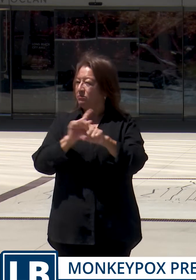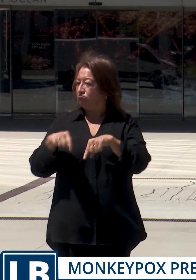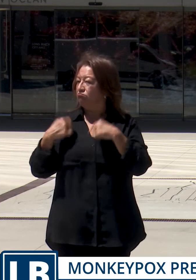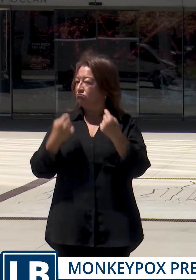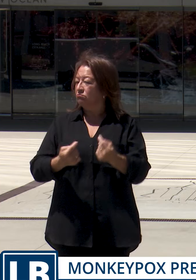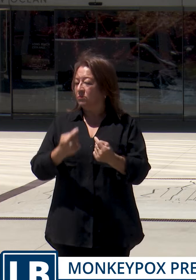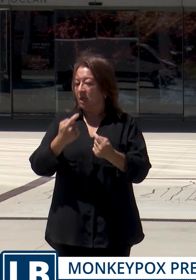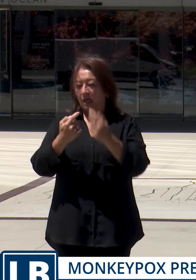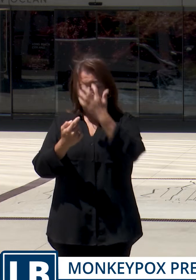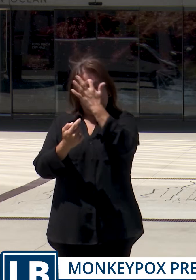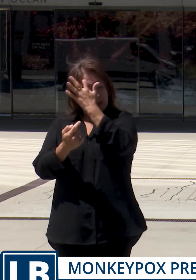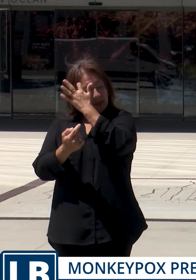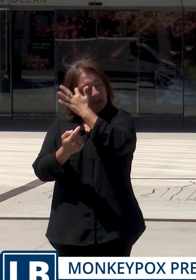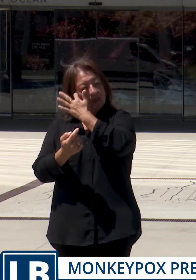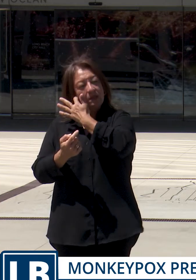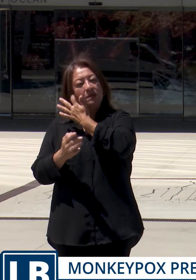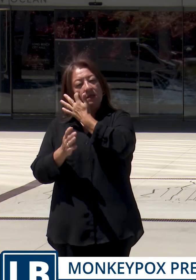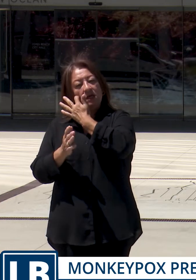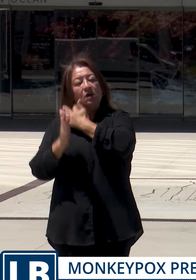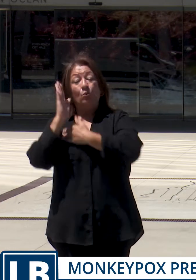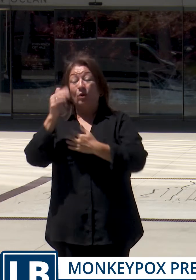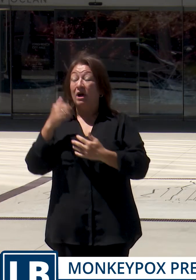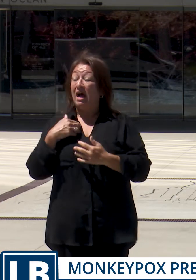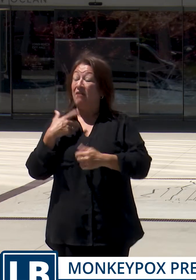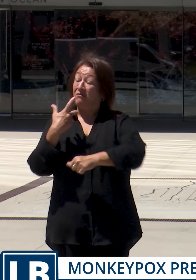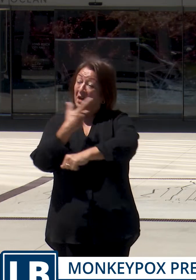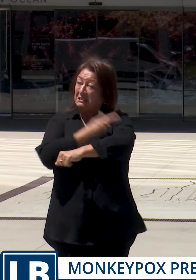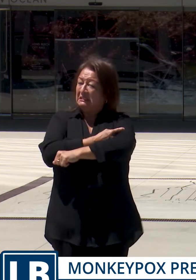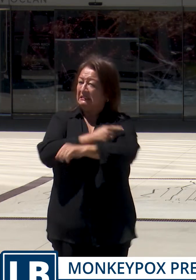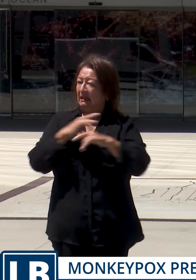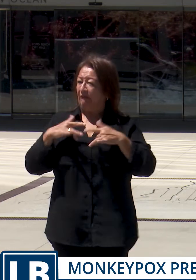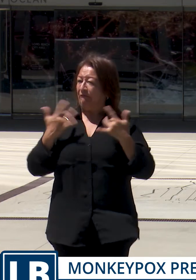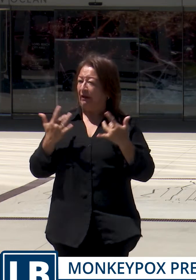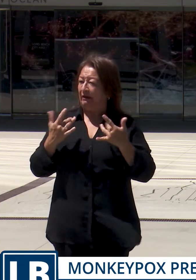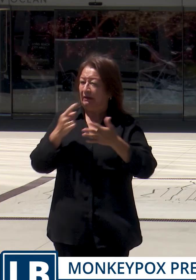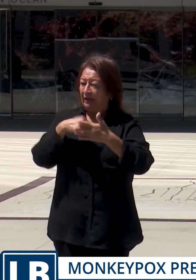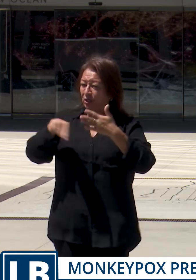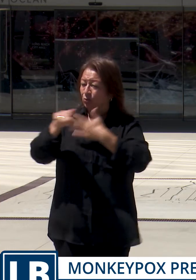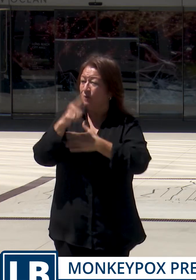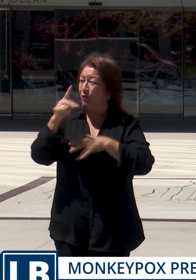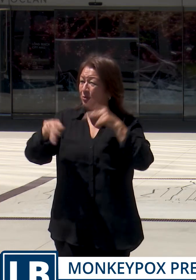we will be hosting a vaccine event next week for those who are currently eligible and on our list